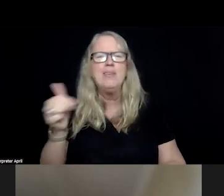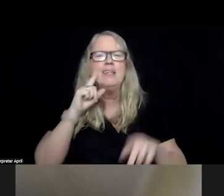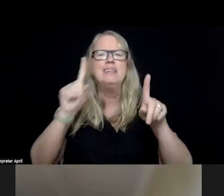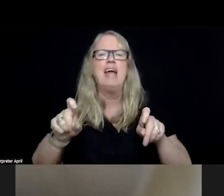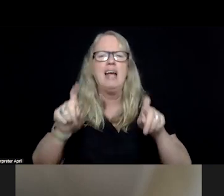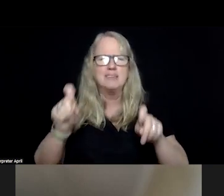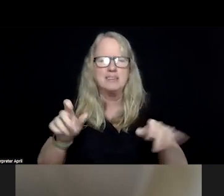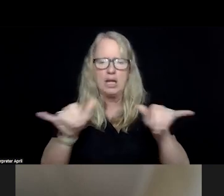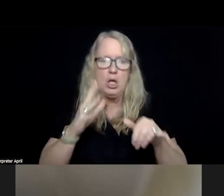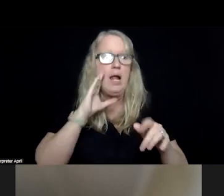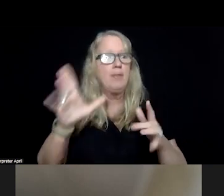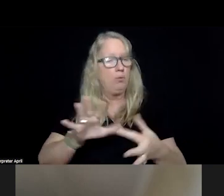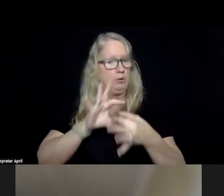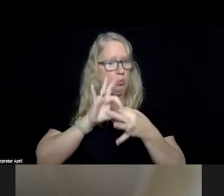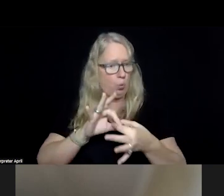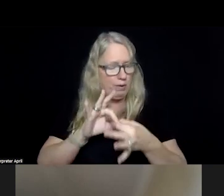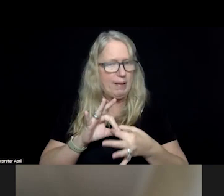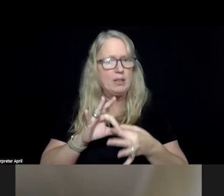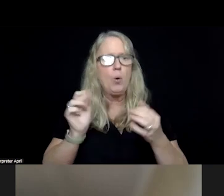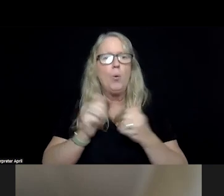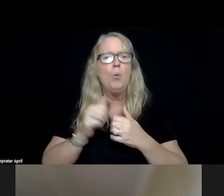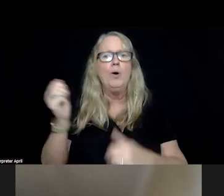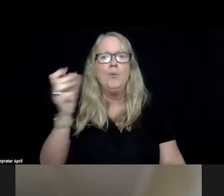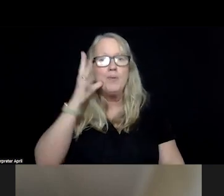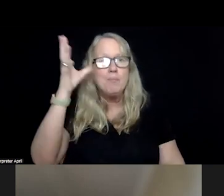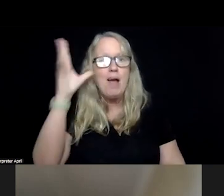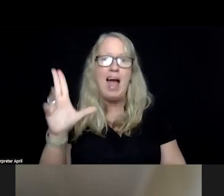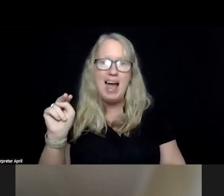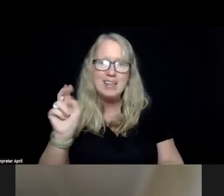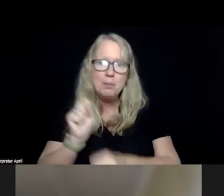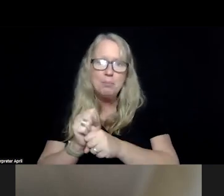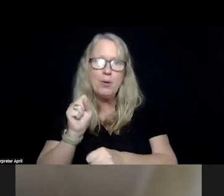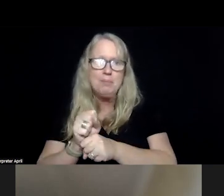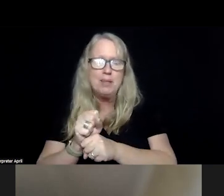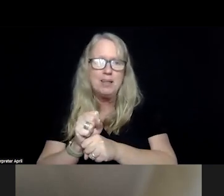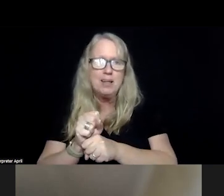IT WAS CORRELATED WITH PARENT UNEMPLOYMENT IN THAT AREA. IT IS JUST DISRUPTION.